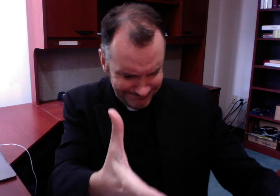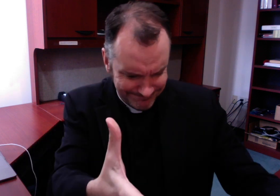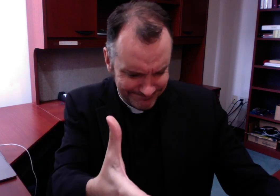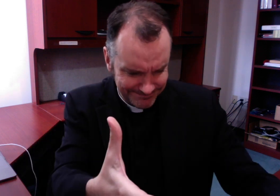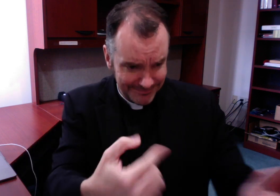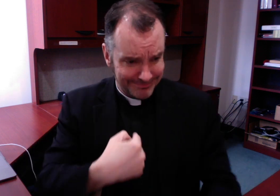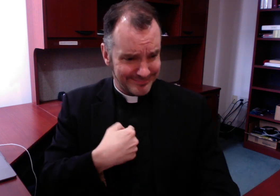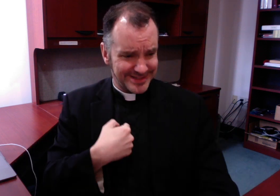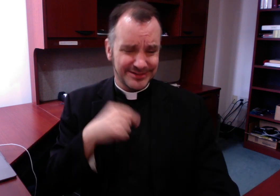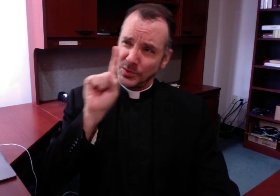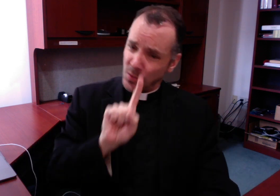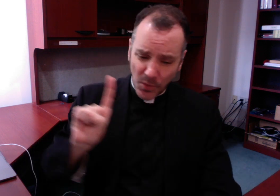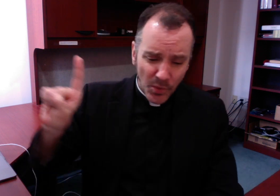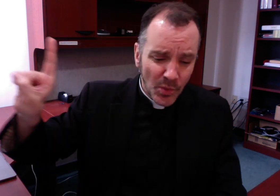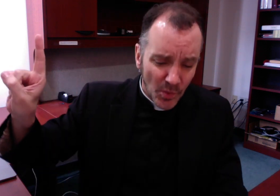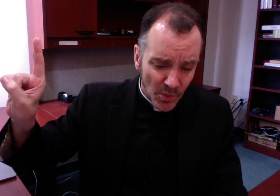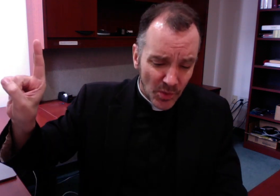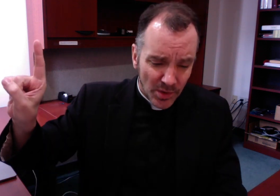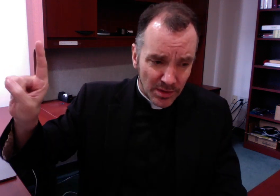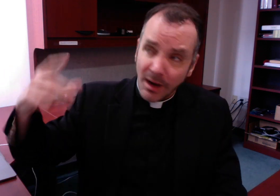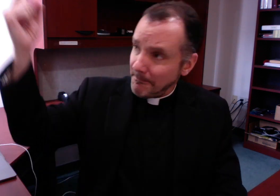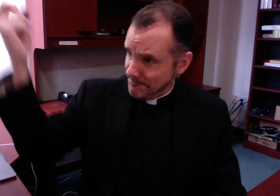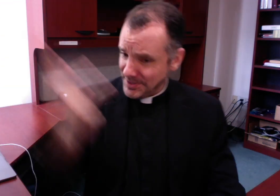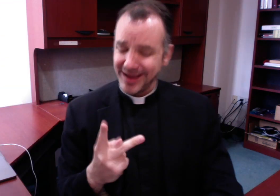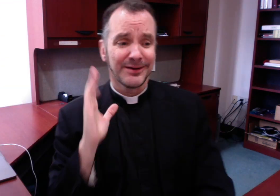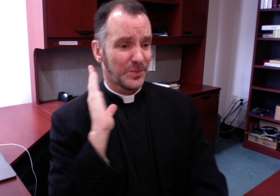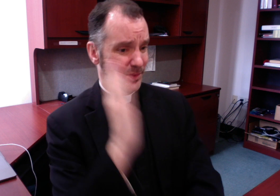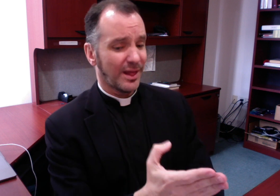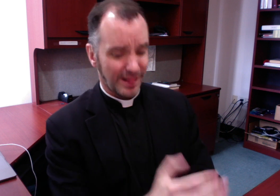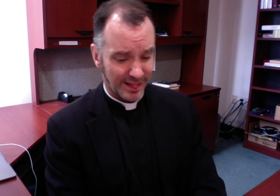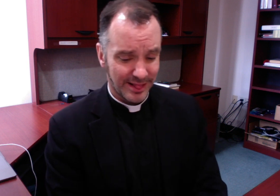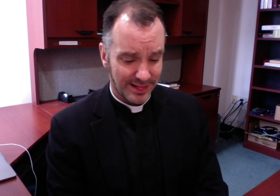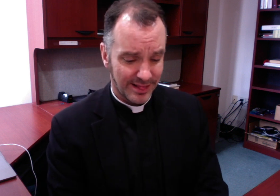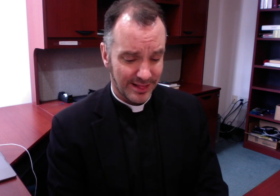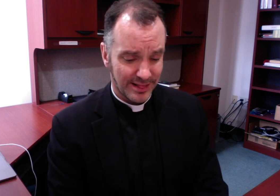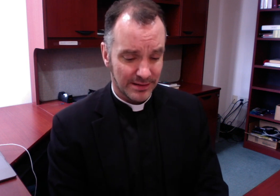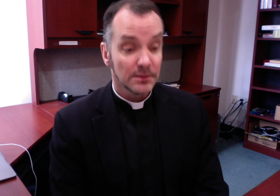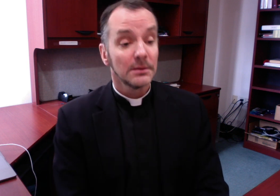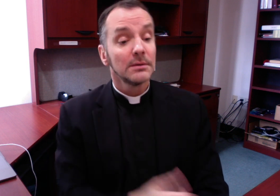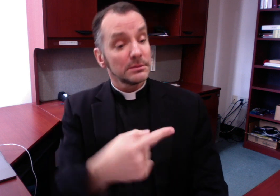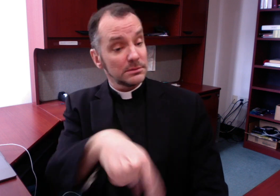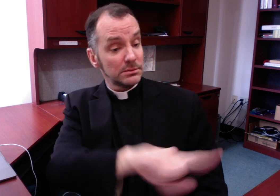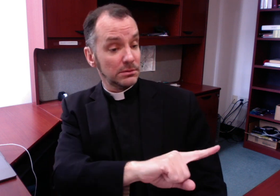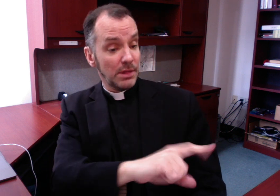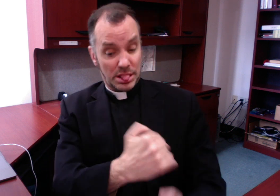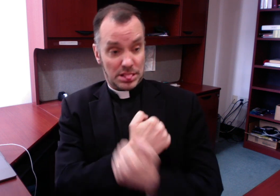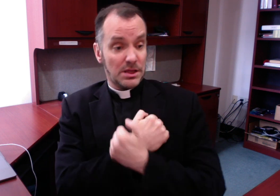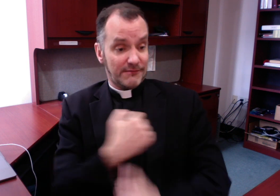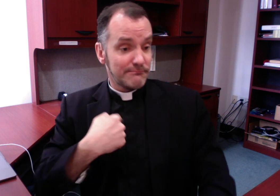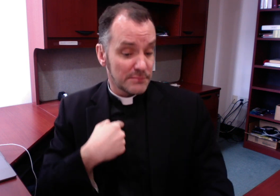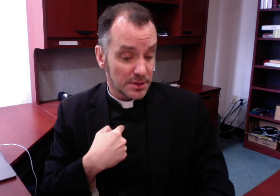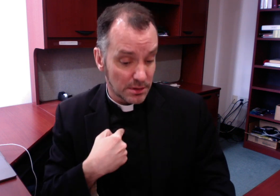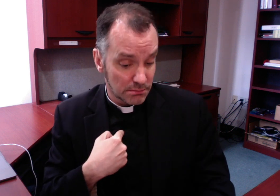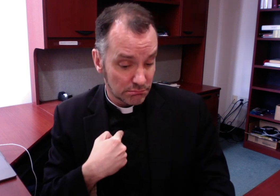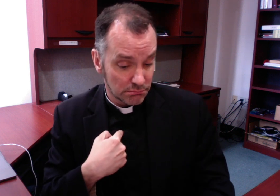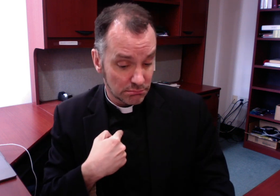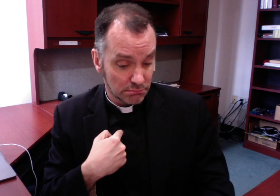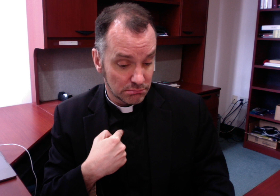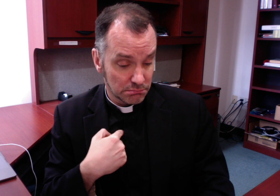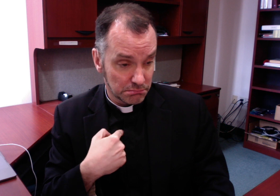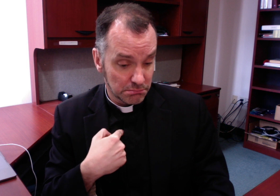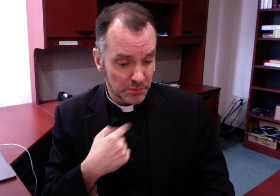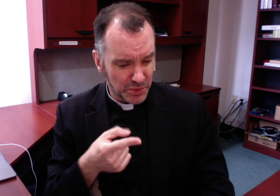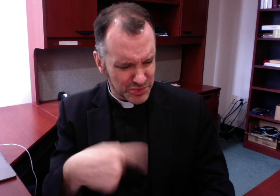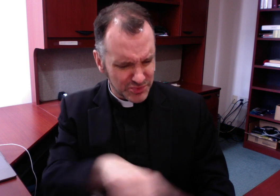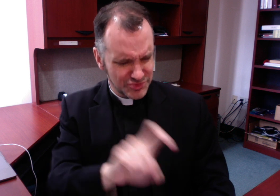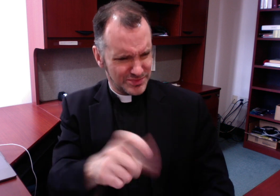away and I will come back to you.' If you loved me, you would rejoice that I am